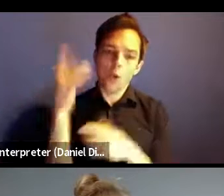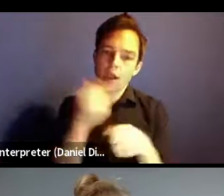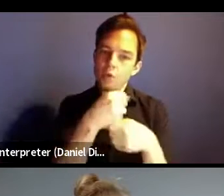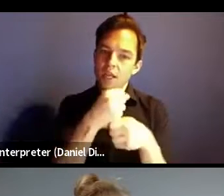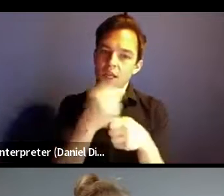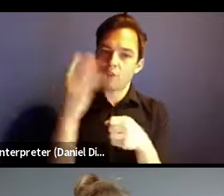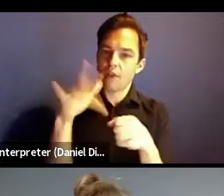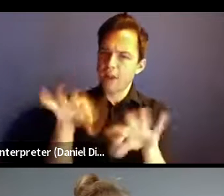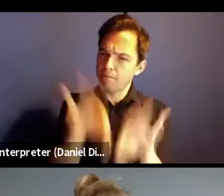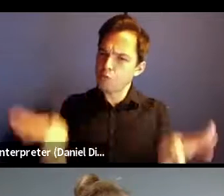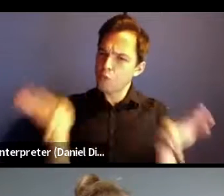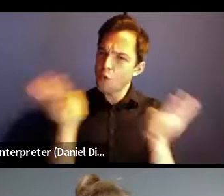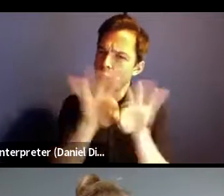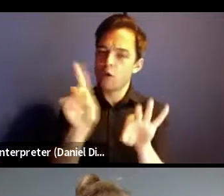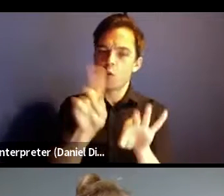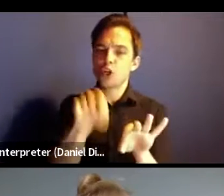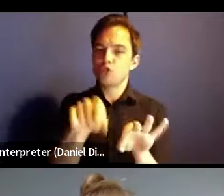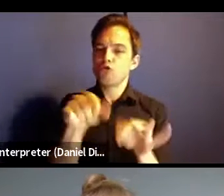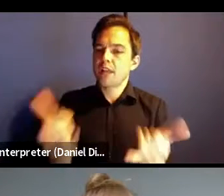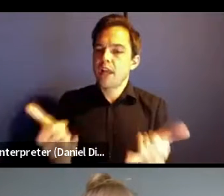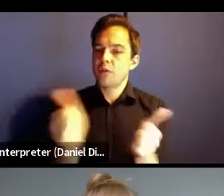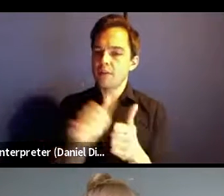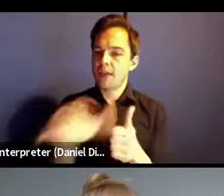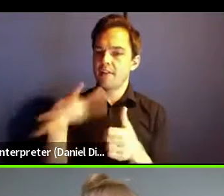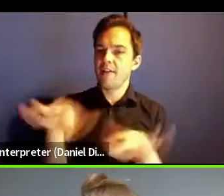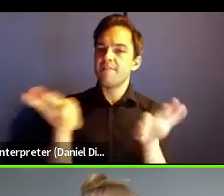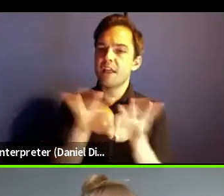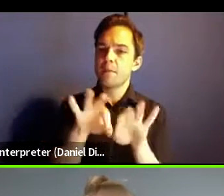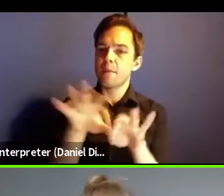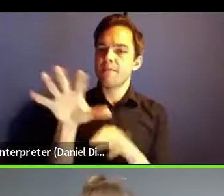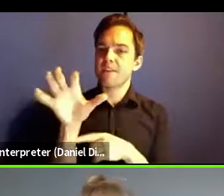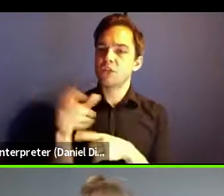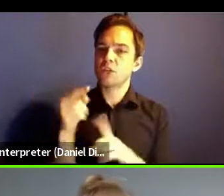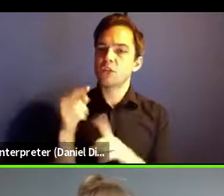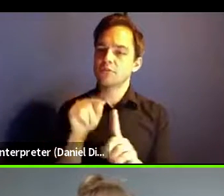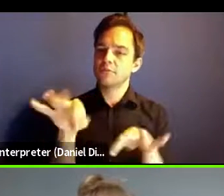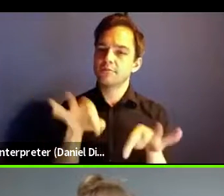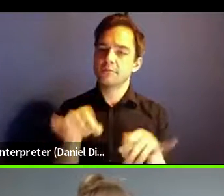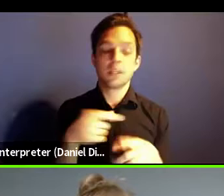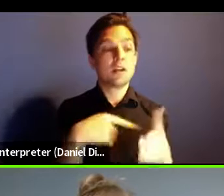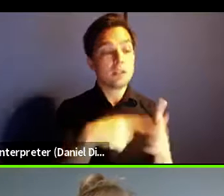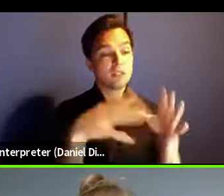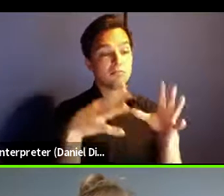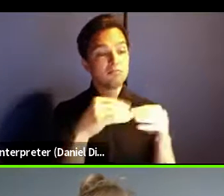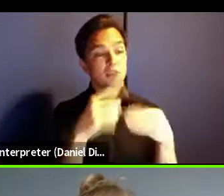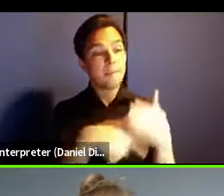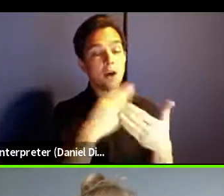and where are you right now with The Valuable 500? This session is about re-imagining